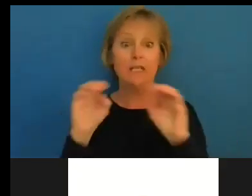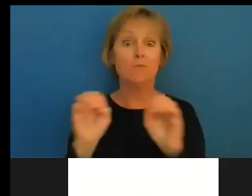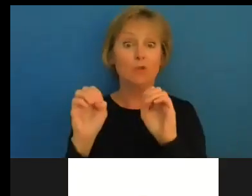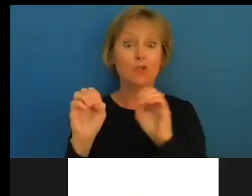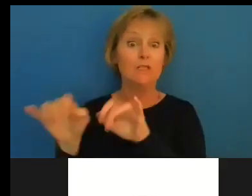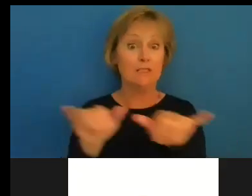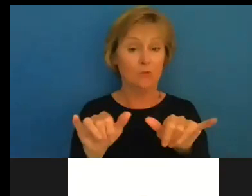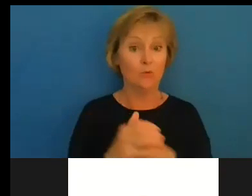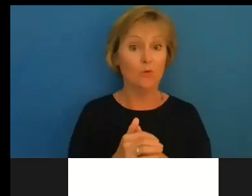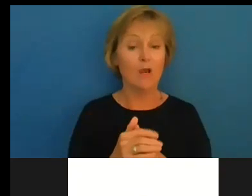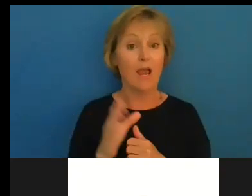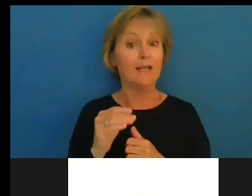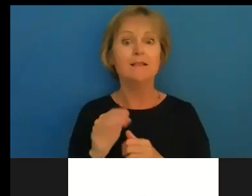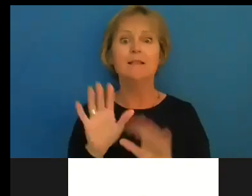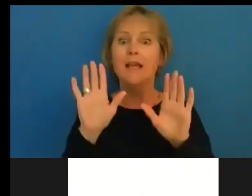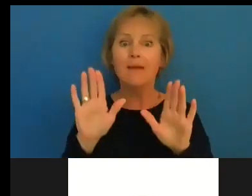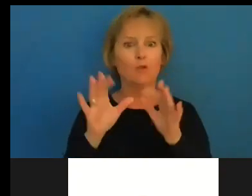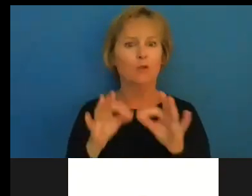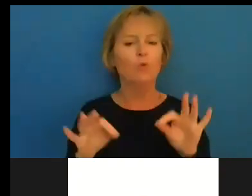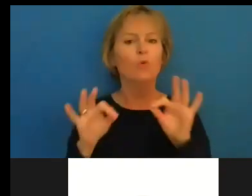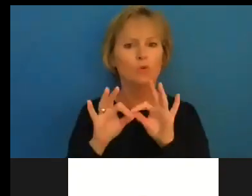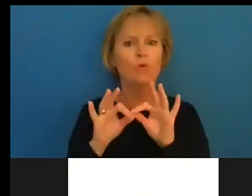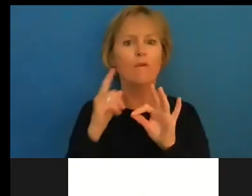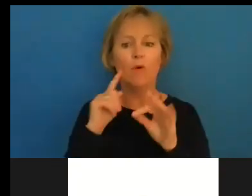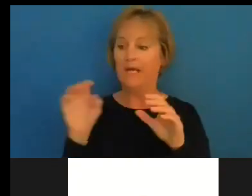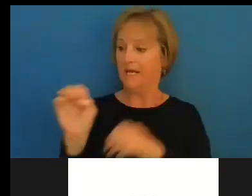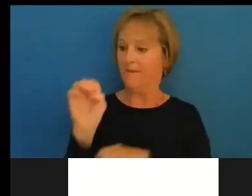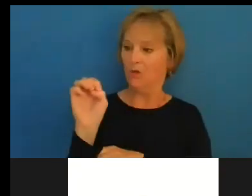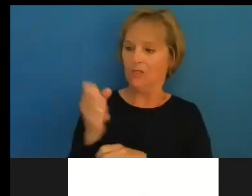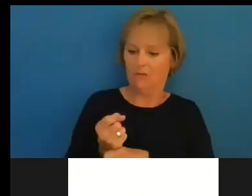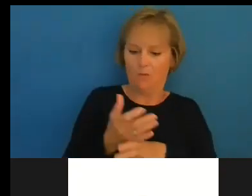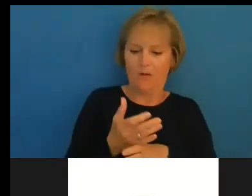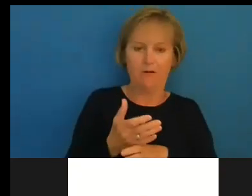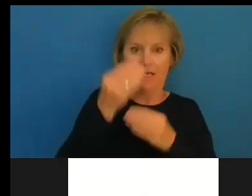And it's absolutely crucial for any emergency preparedness information and announcements